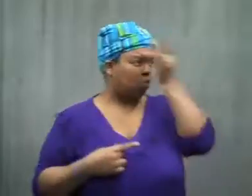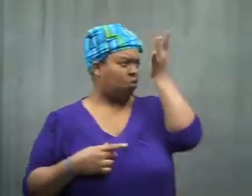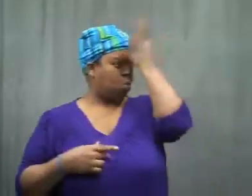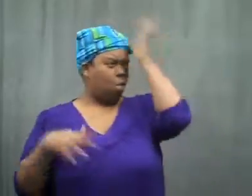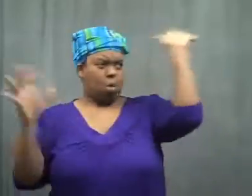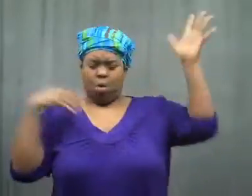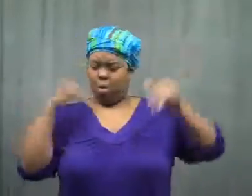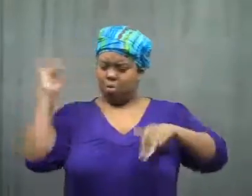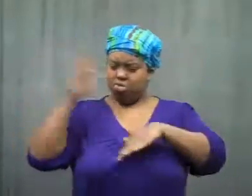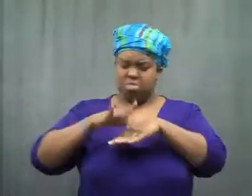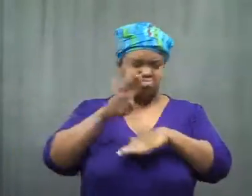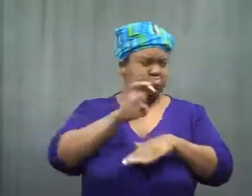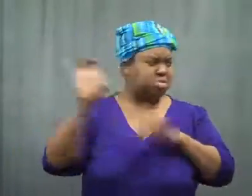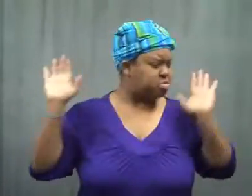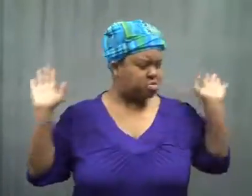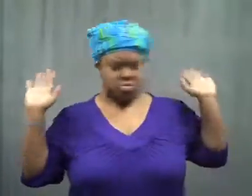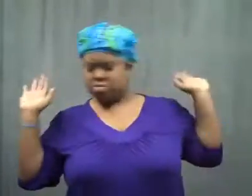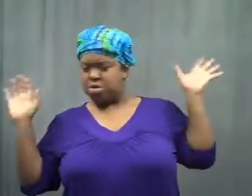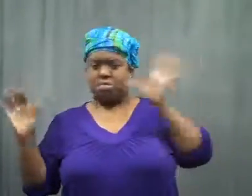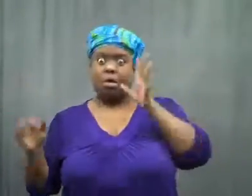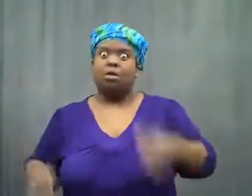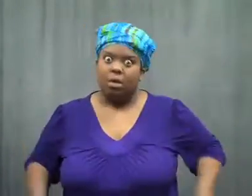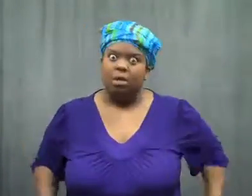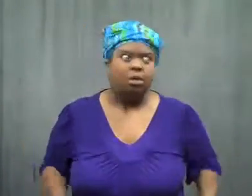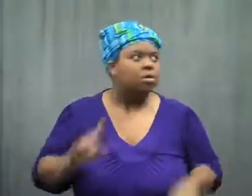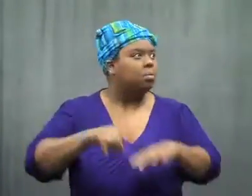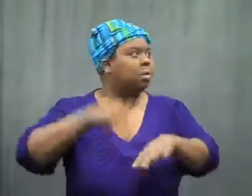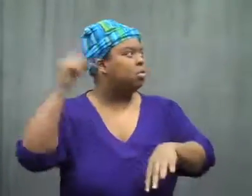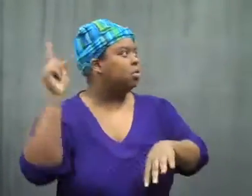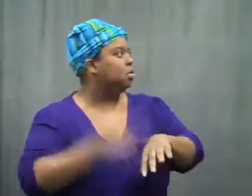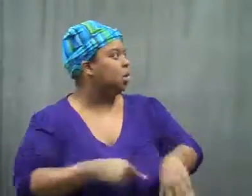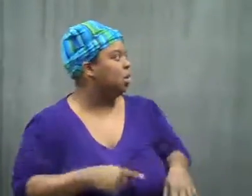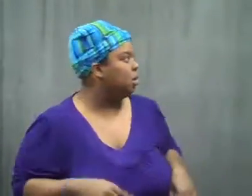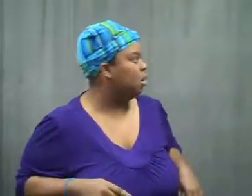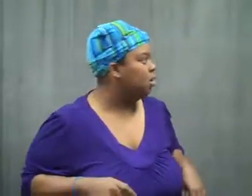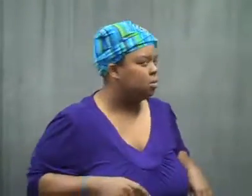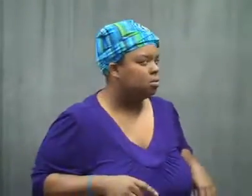I said, "No, I've learned my lesson, I won't touch bees ever again!" She said, "About time!"